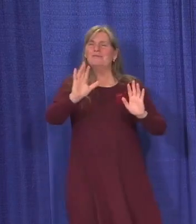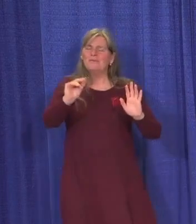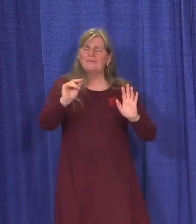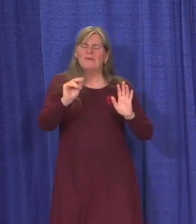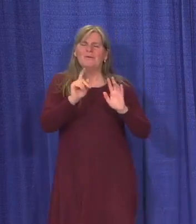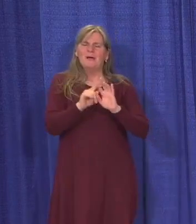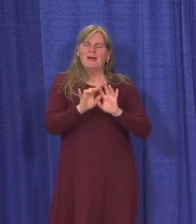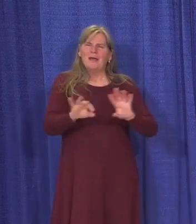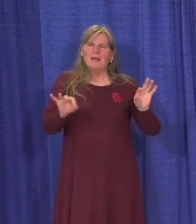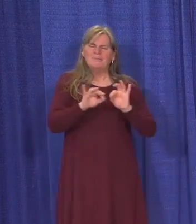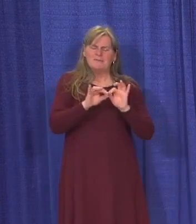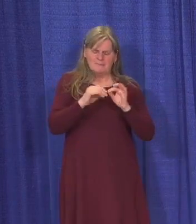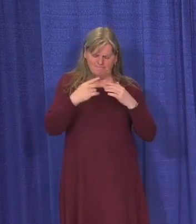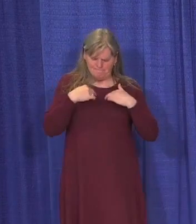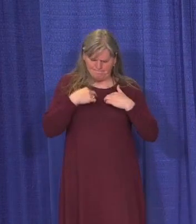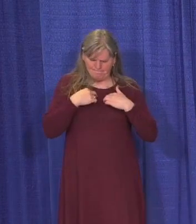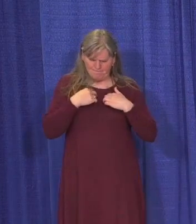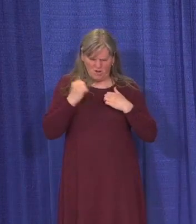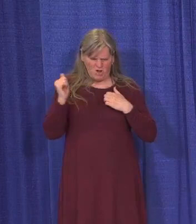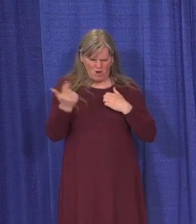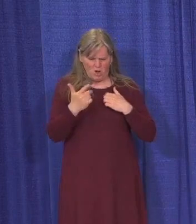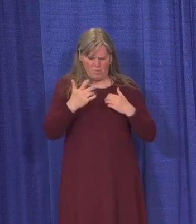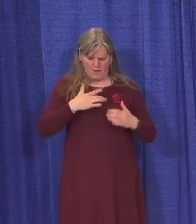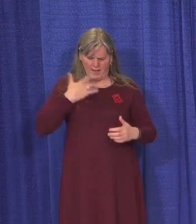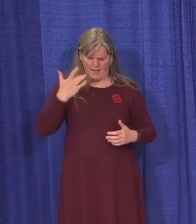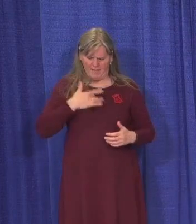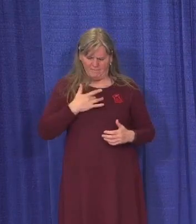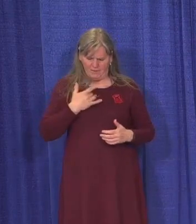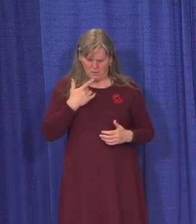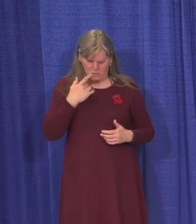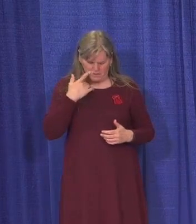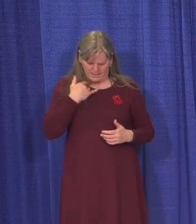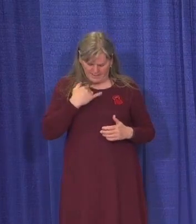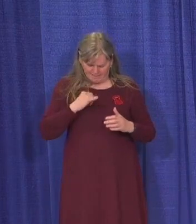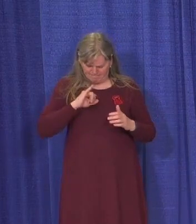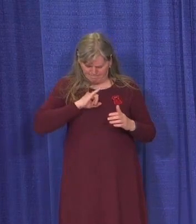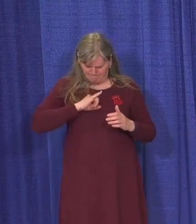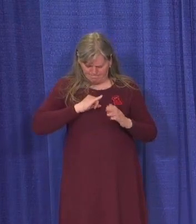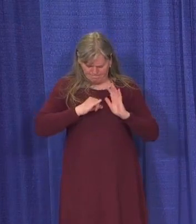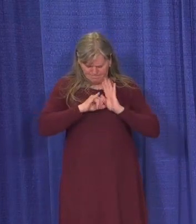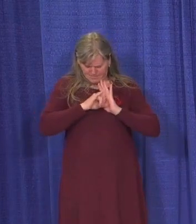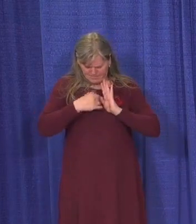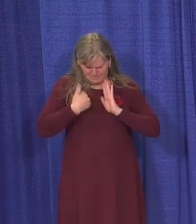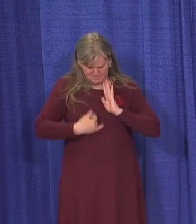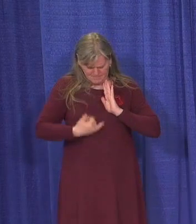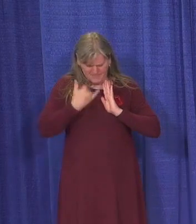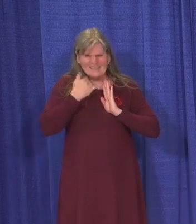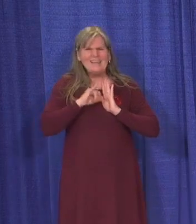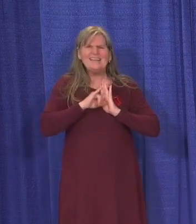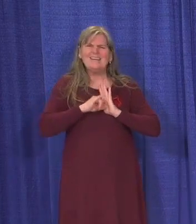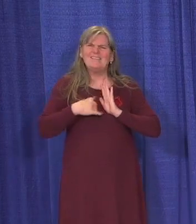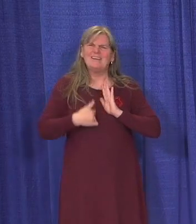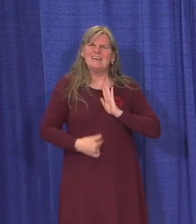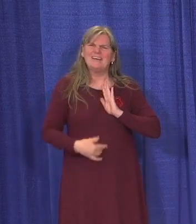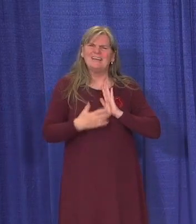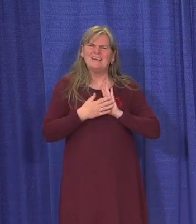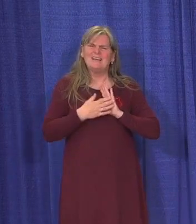feel worried unsure and lonely, moody and depressed. Good mental health does not mean